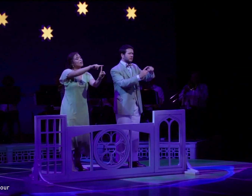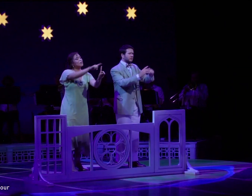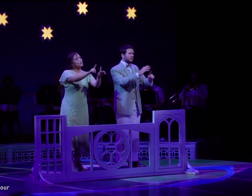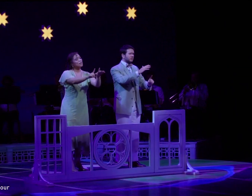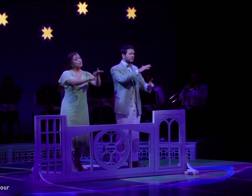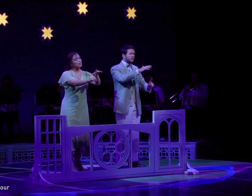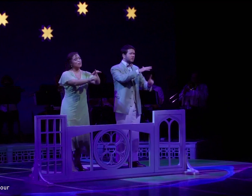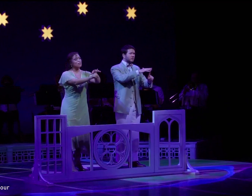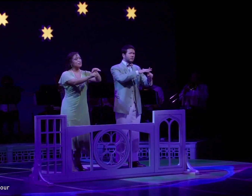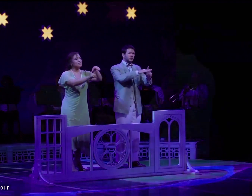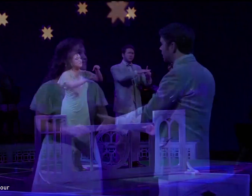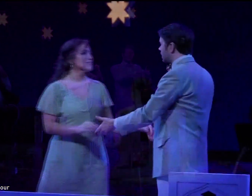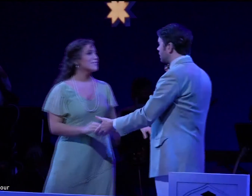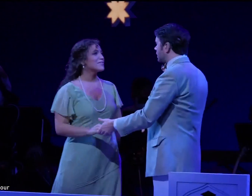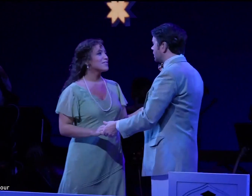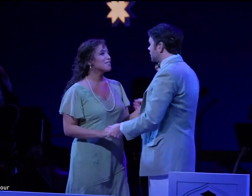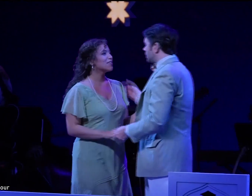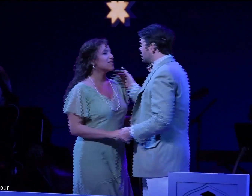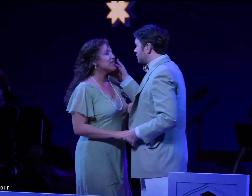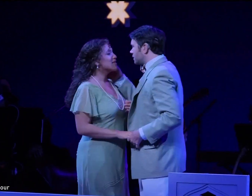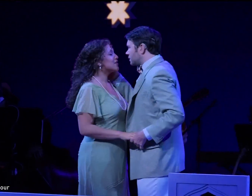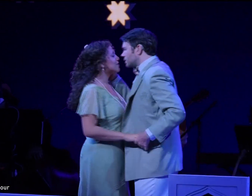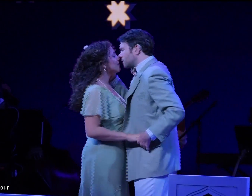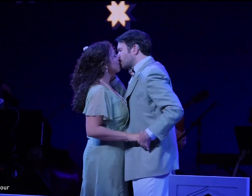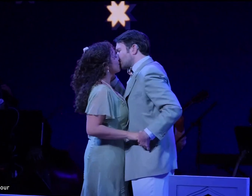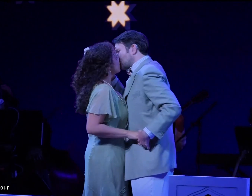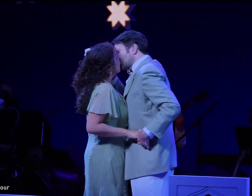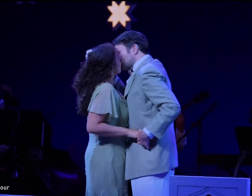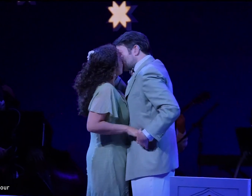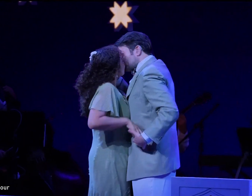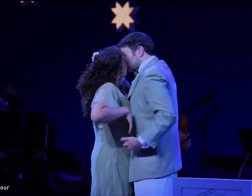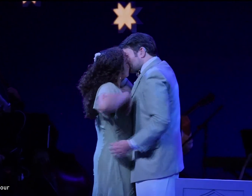the final song is sung, they've each been transformed by love.